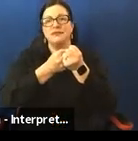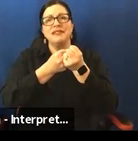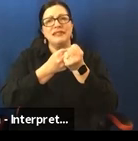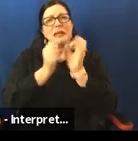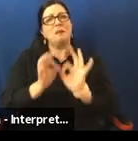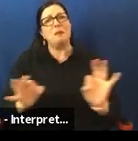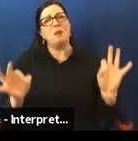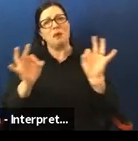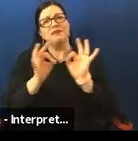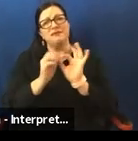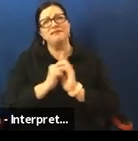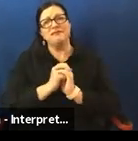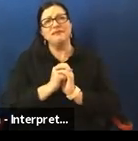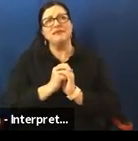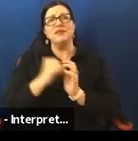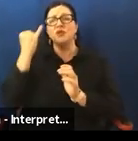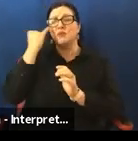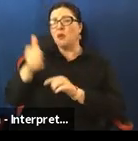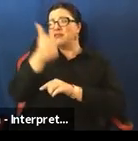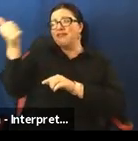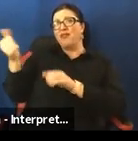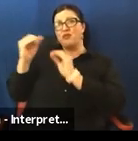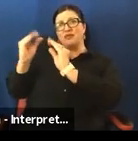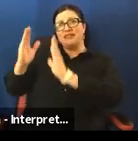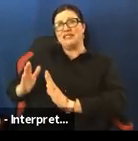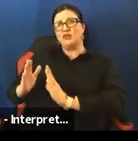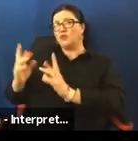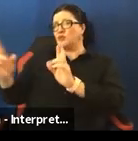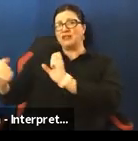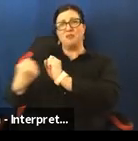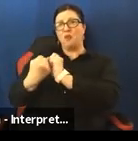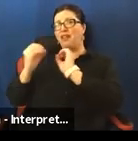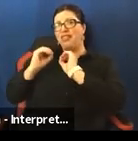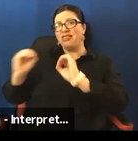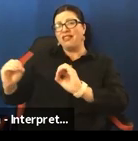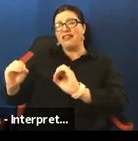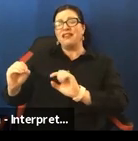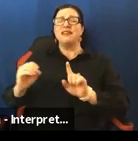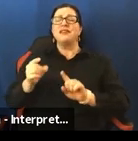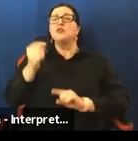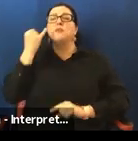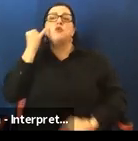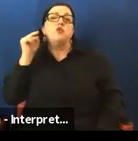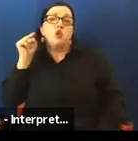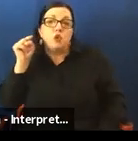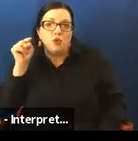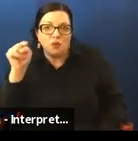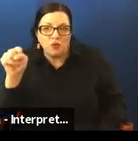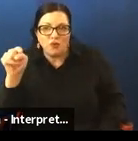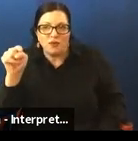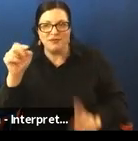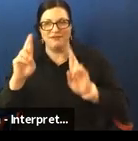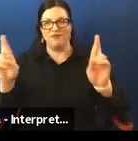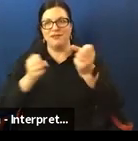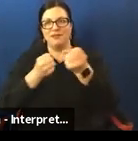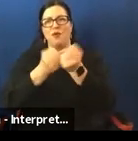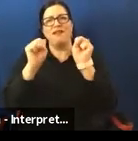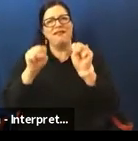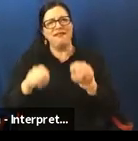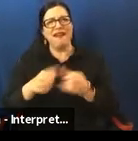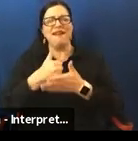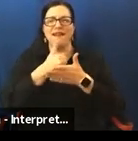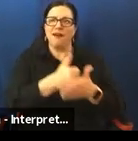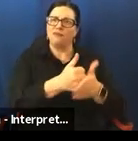Jason Williams: That could be a lifesaver. And it again. It teaches them different. Because what they've experienced in the past, might not be great. So there's the other ways to increase things